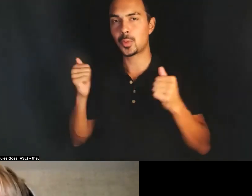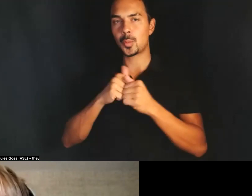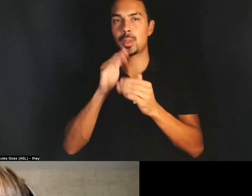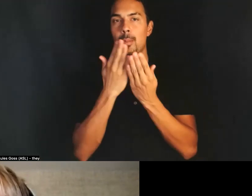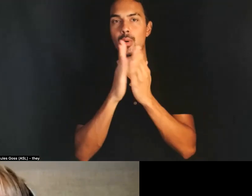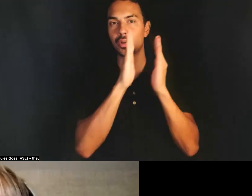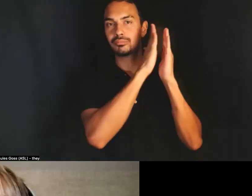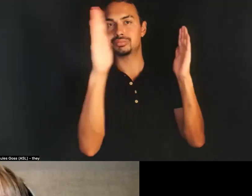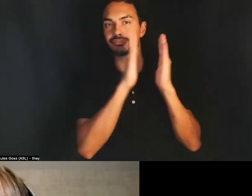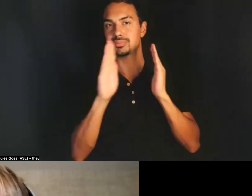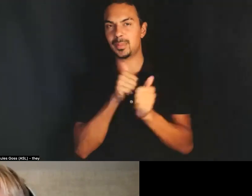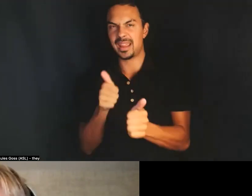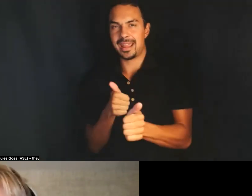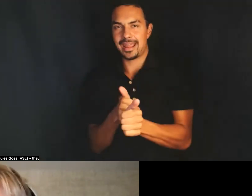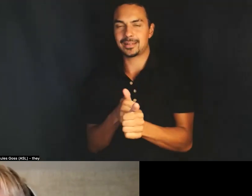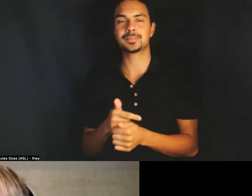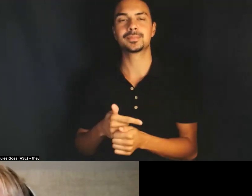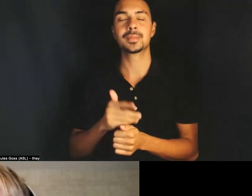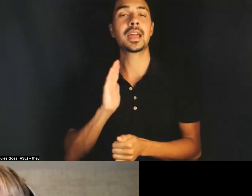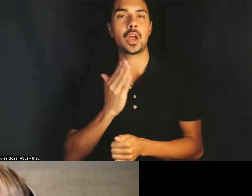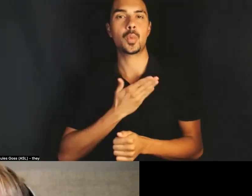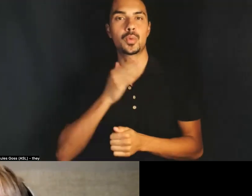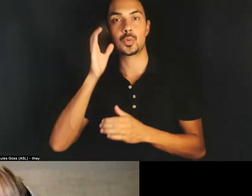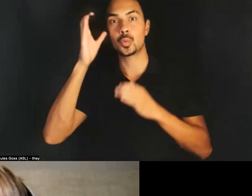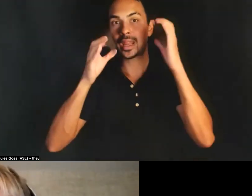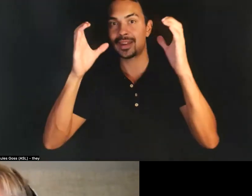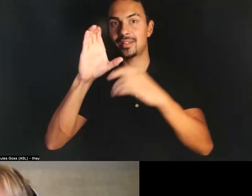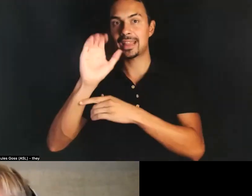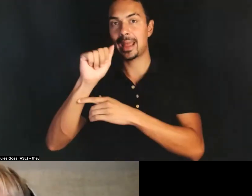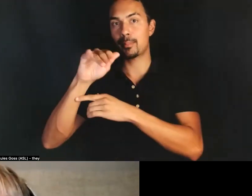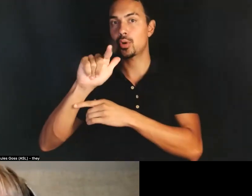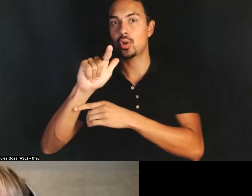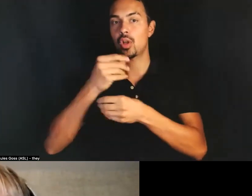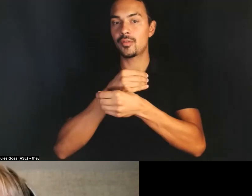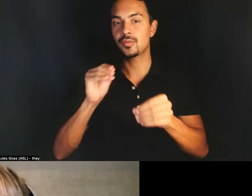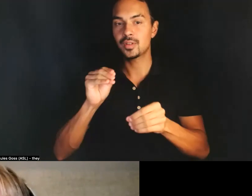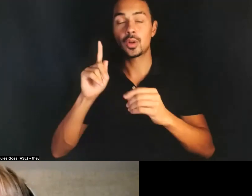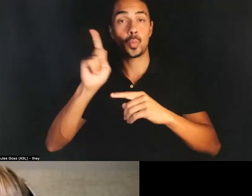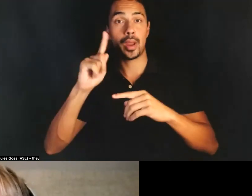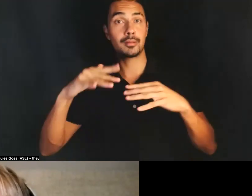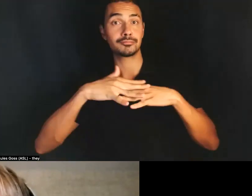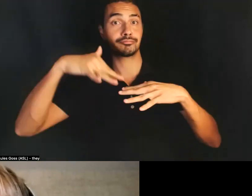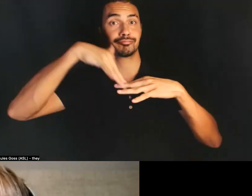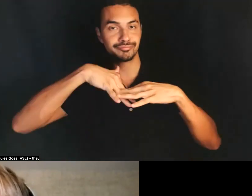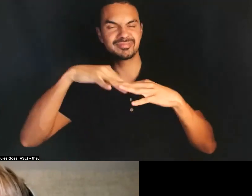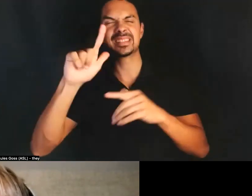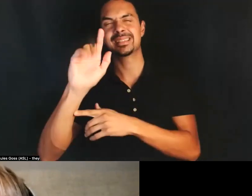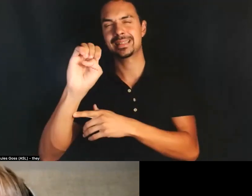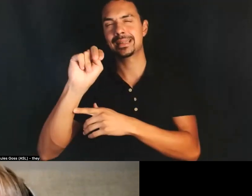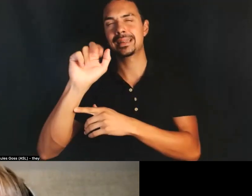are she/her and I have long dark hair, am wearing a black top and gold chain and sitting in front of a